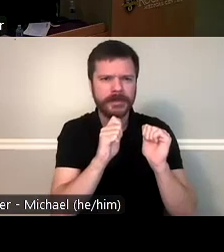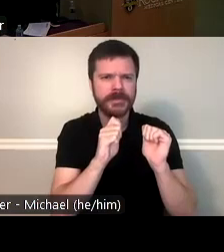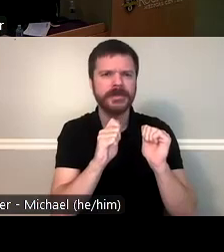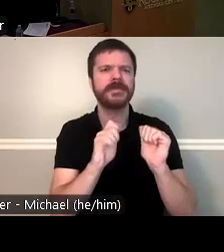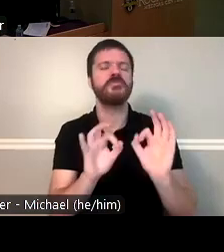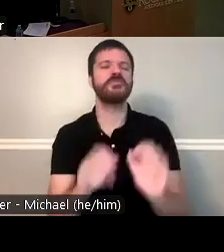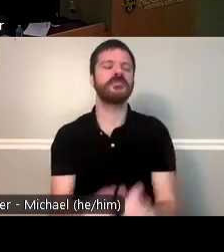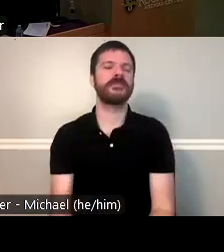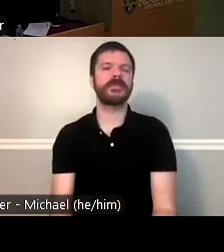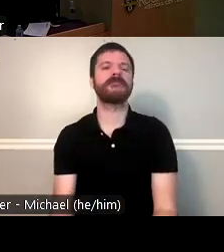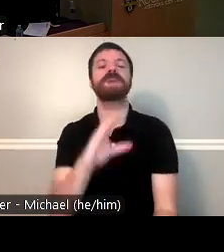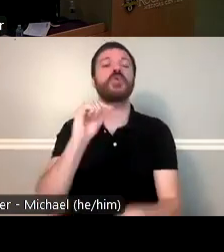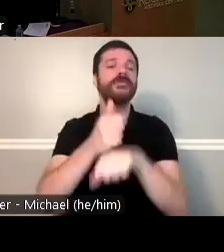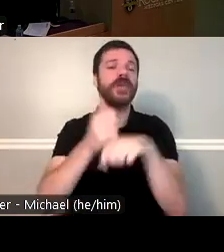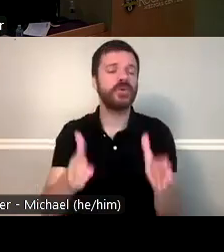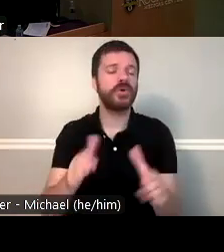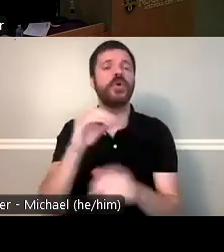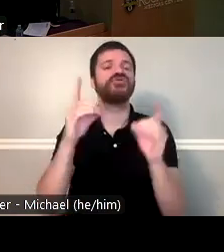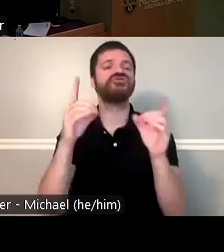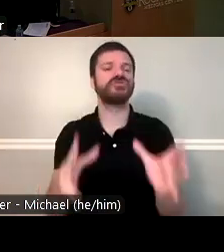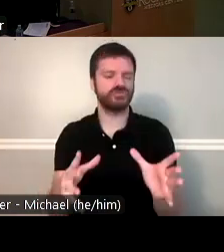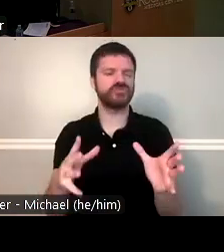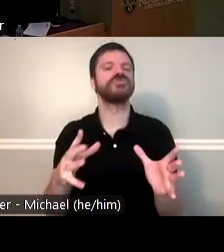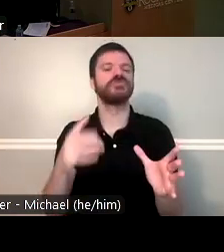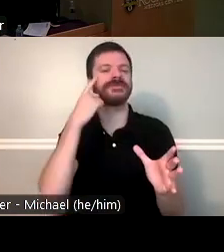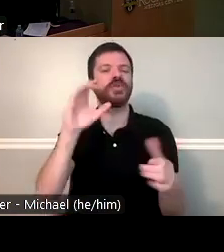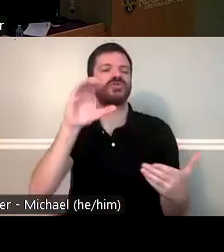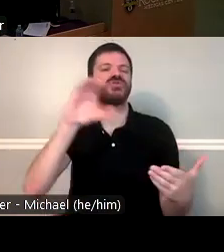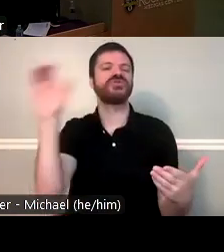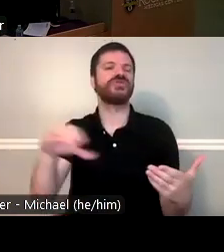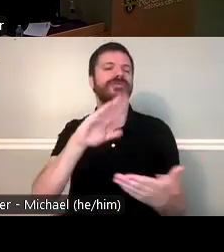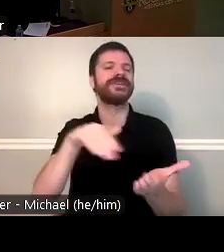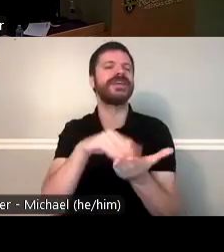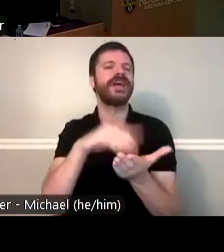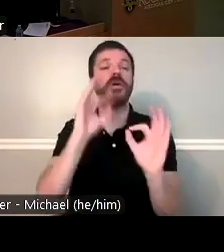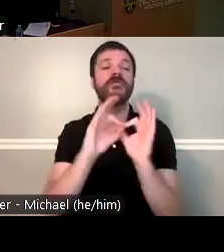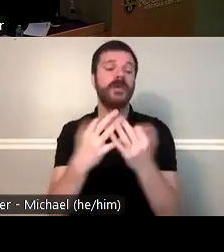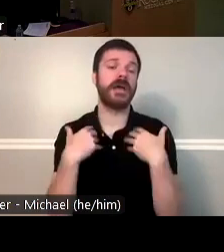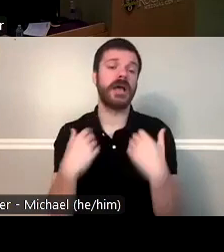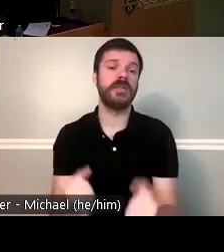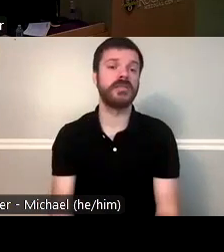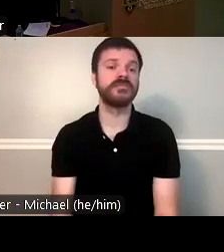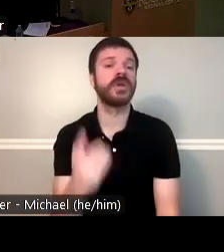co-founder and co-director um of the Chicago Center for Family Health Dr Walsh is the leading